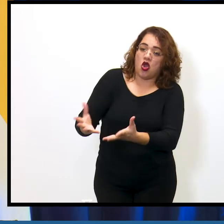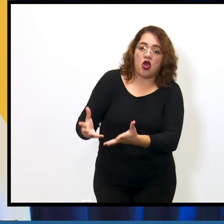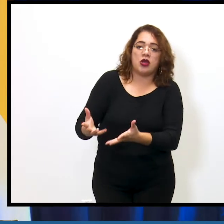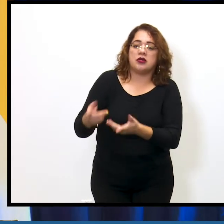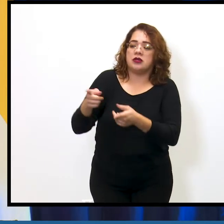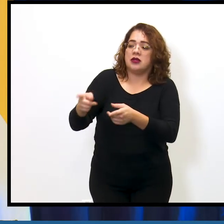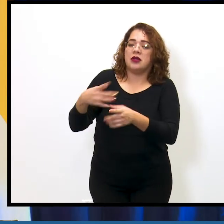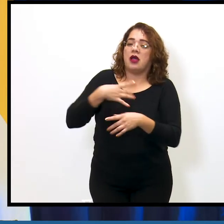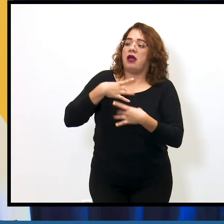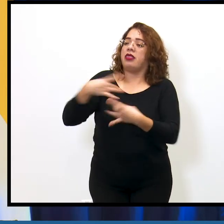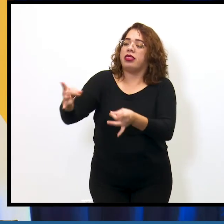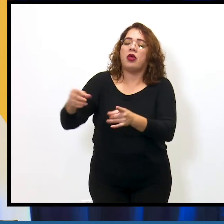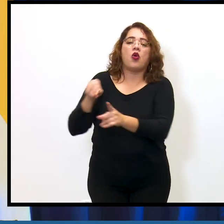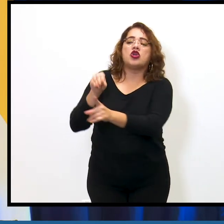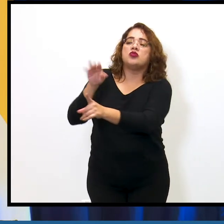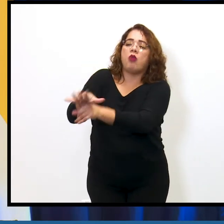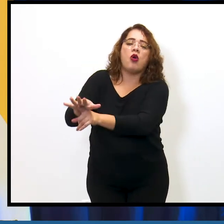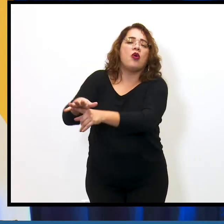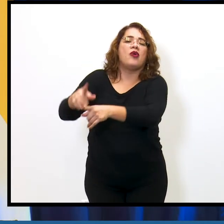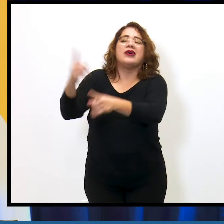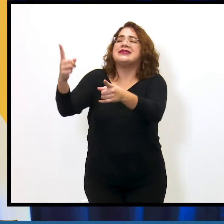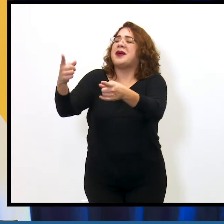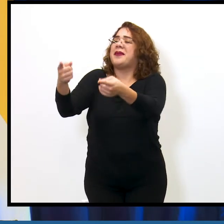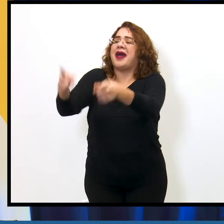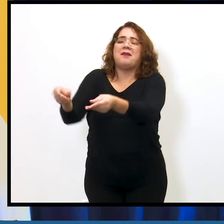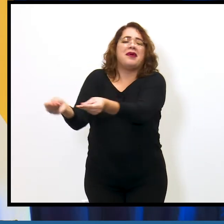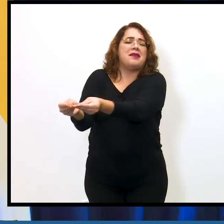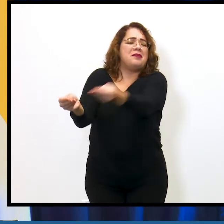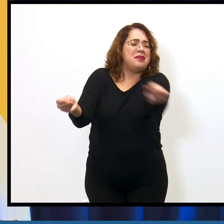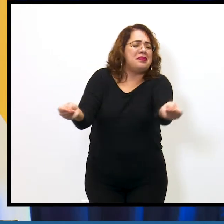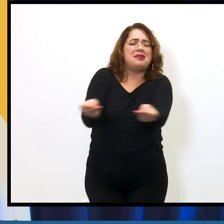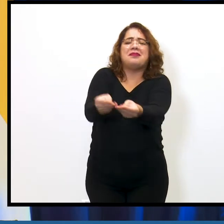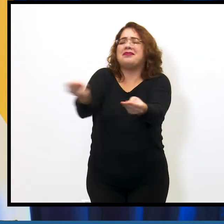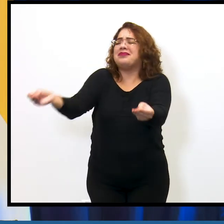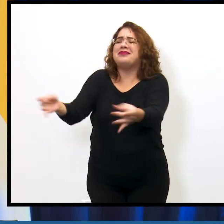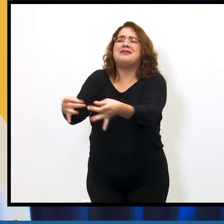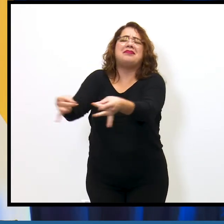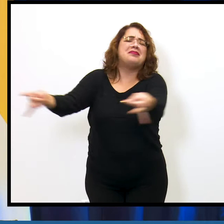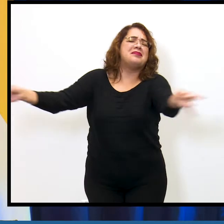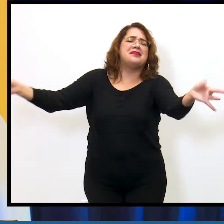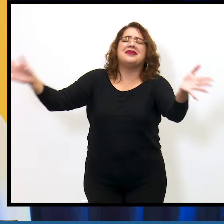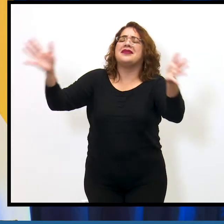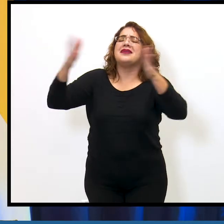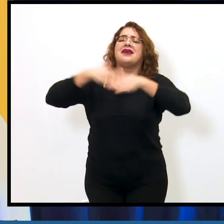on Christmas or Christmas eve and there may not be a bed waiting for them at the ICU.